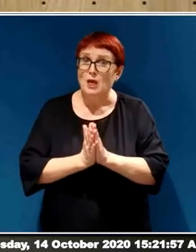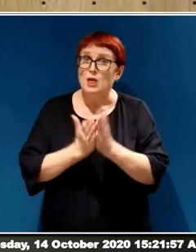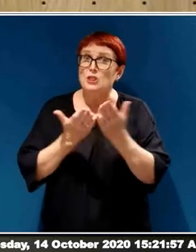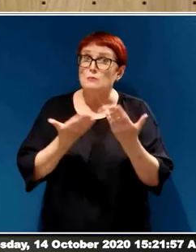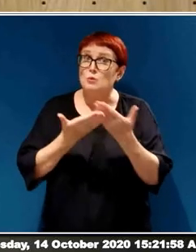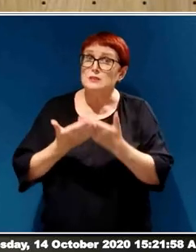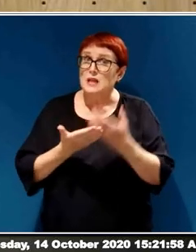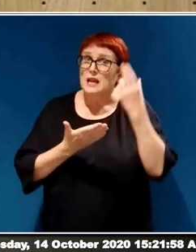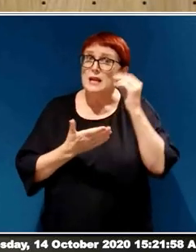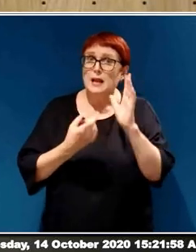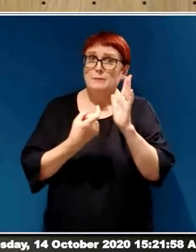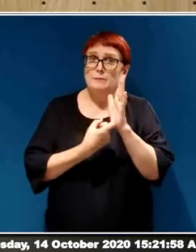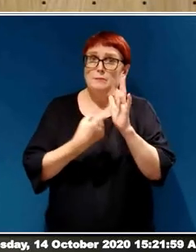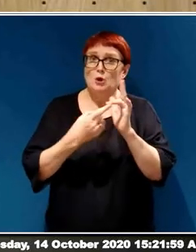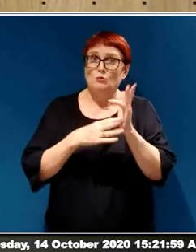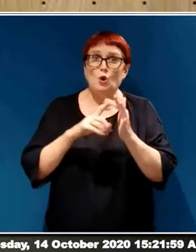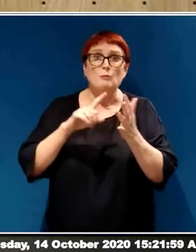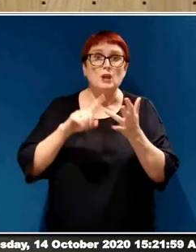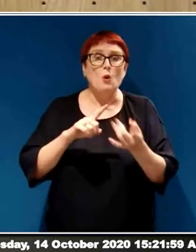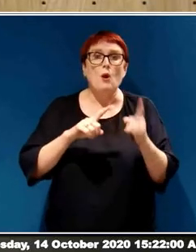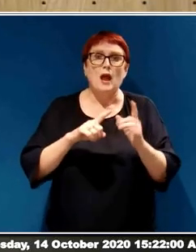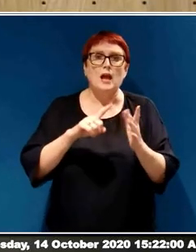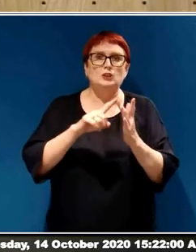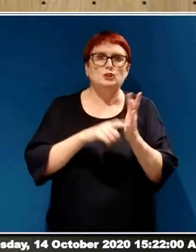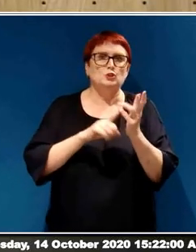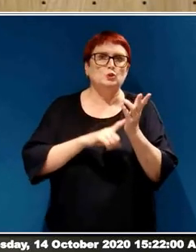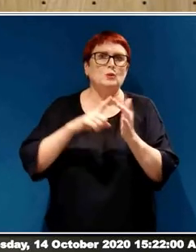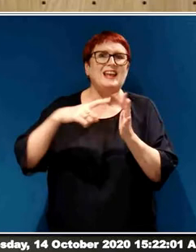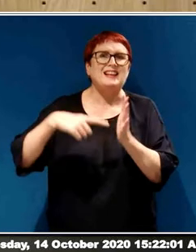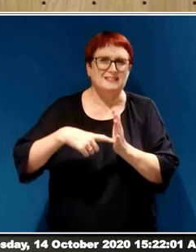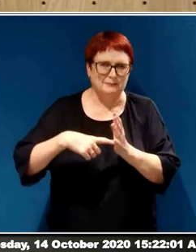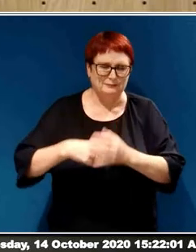And there were questions about whether the concepts embedded within that story